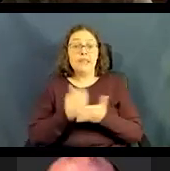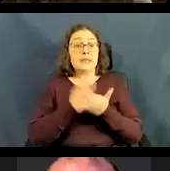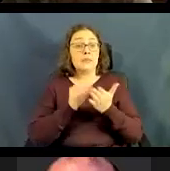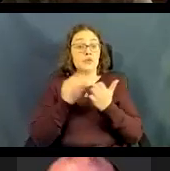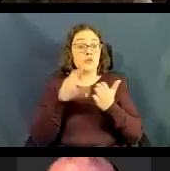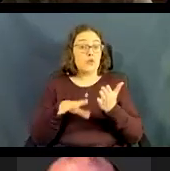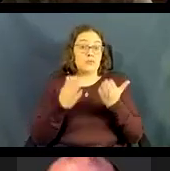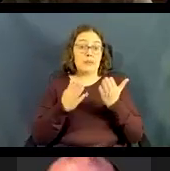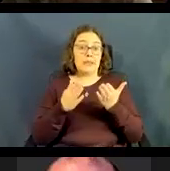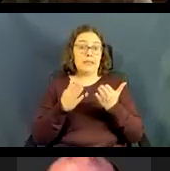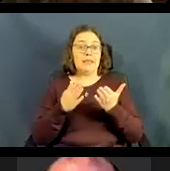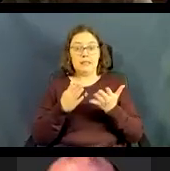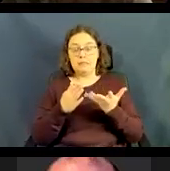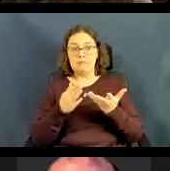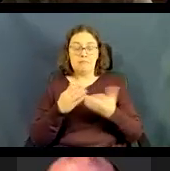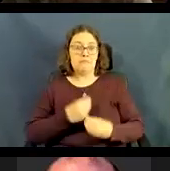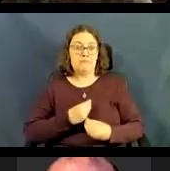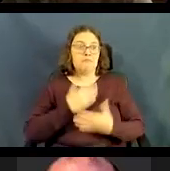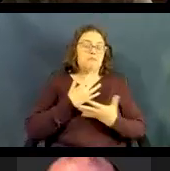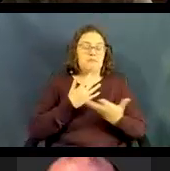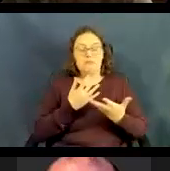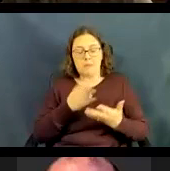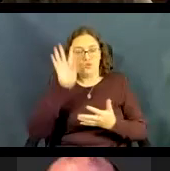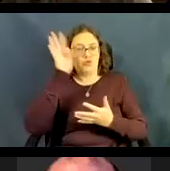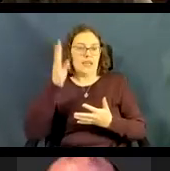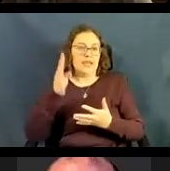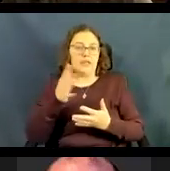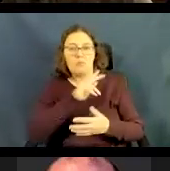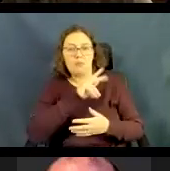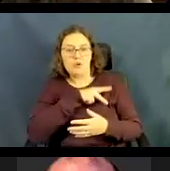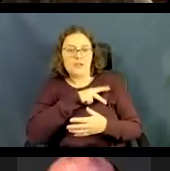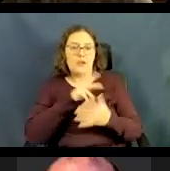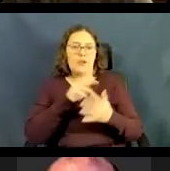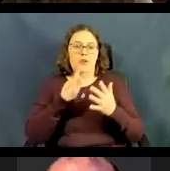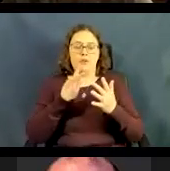And again you will see pages and sub pages in two different places.